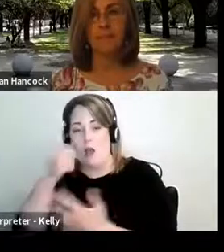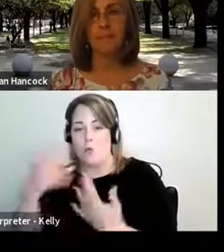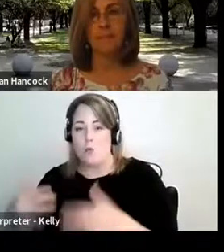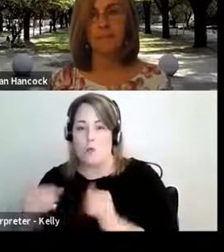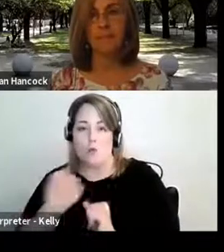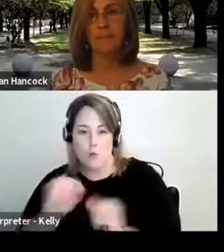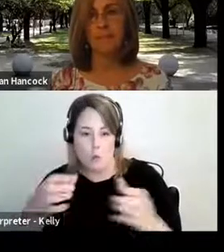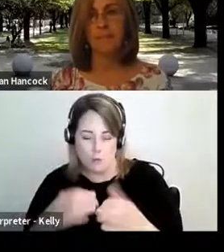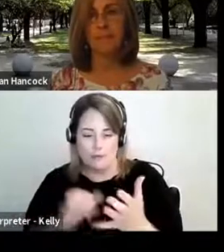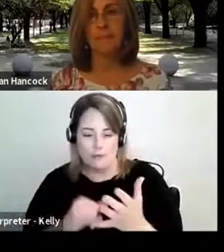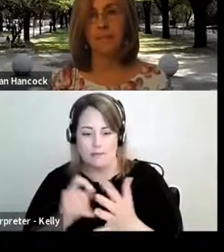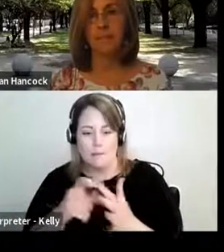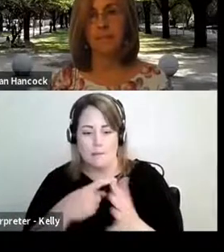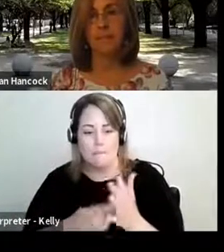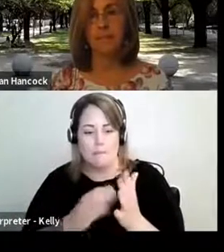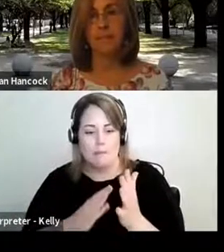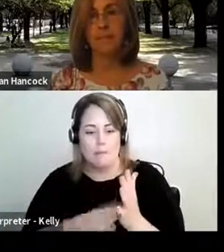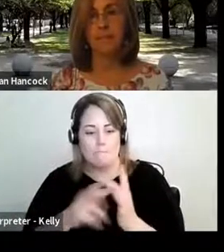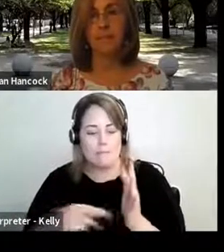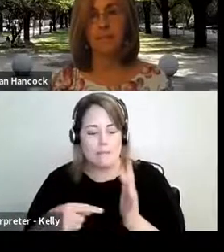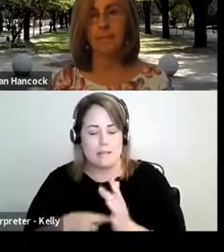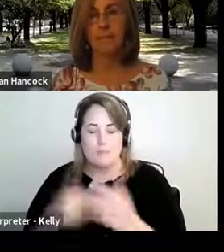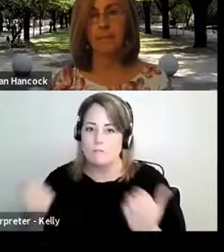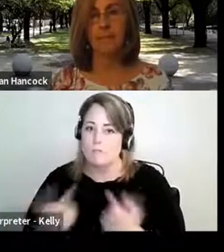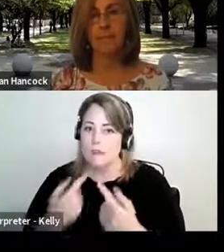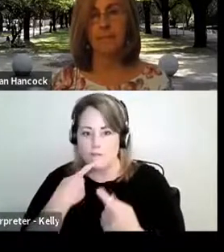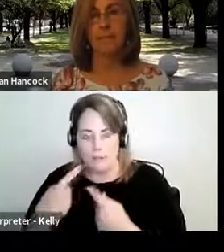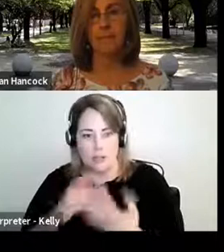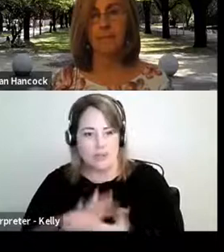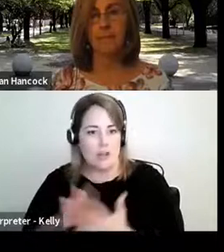there about how to start a program, a mentor and a mentee booklet were invaluable. So if you’re